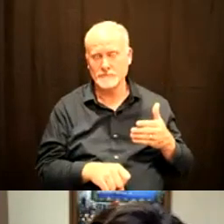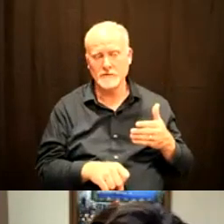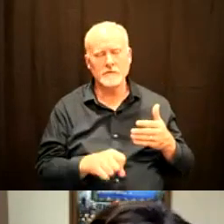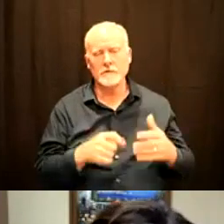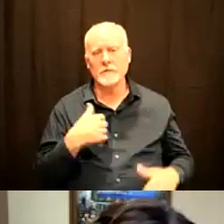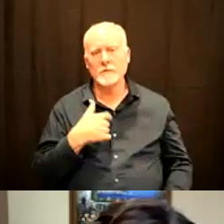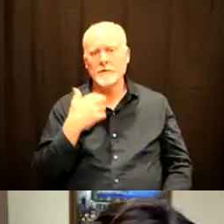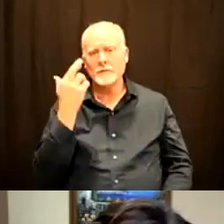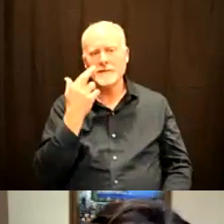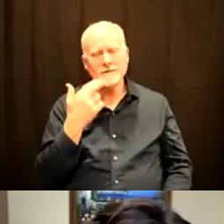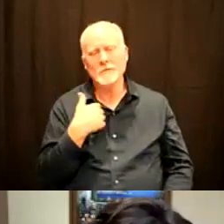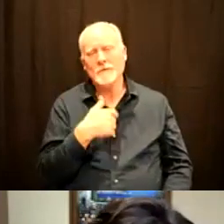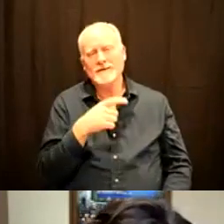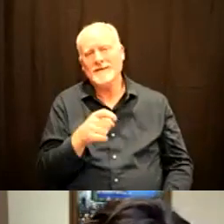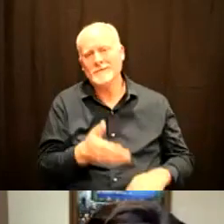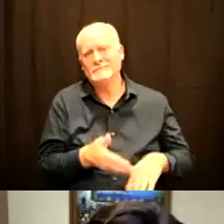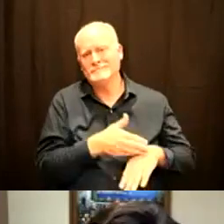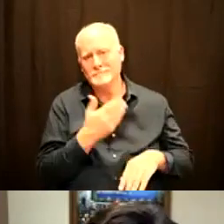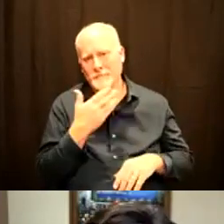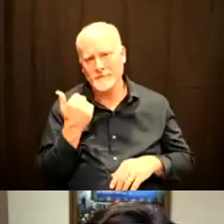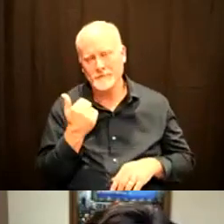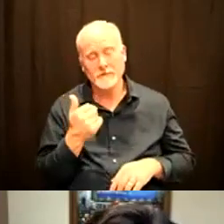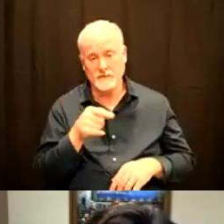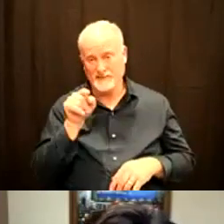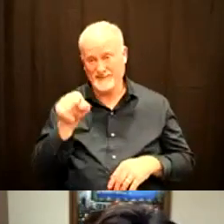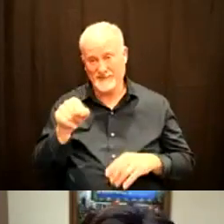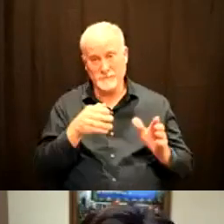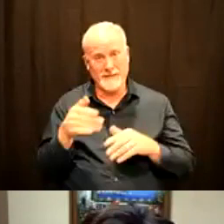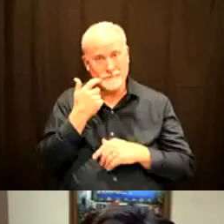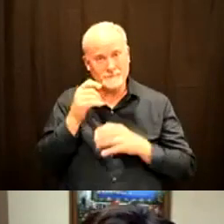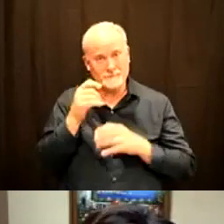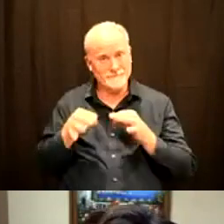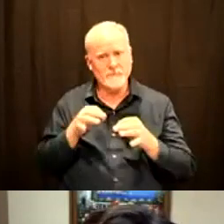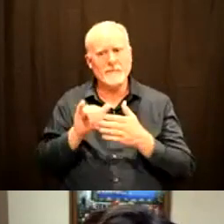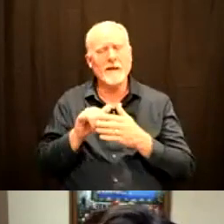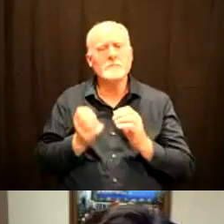was room for more and the plan that you hear is actually increase testing by a significant amount